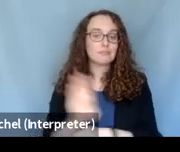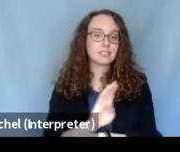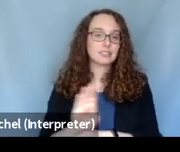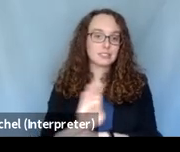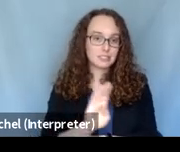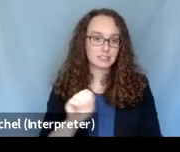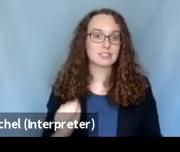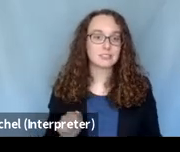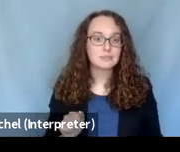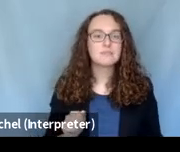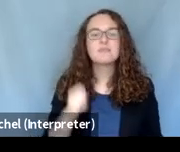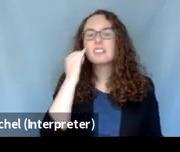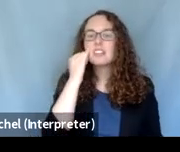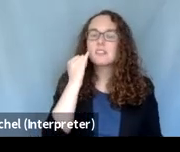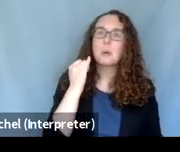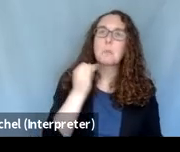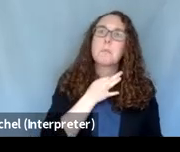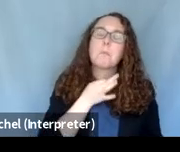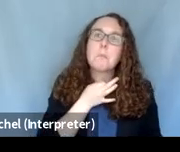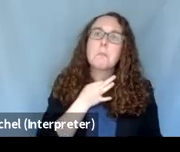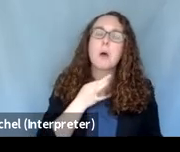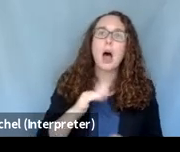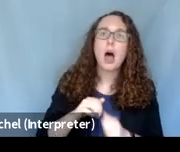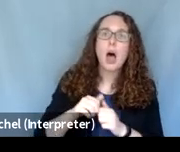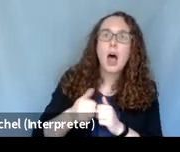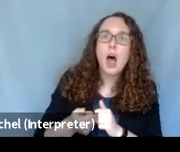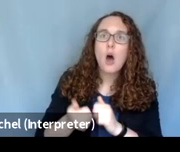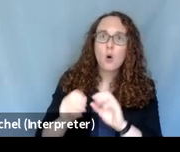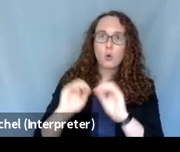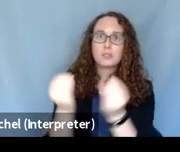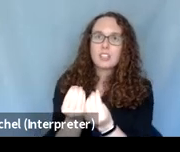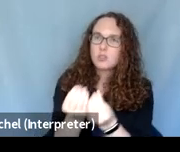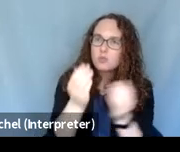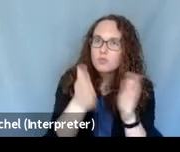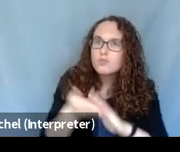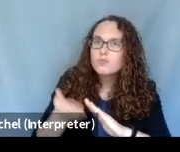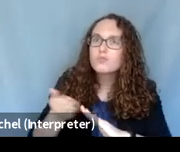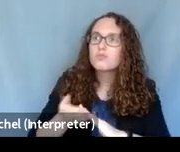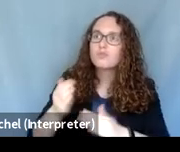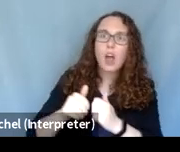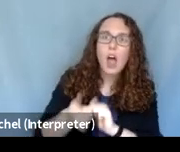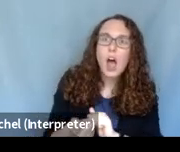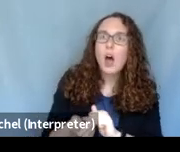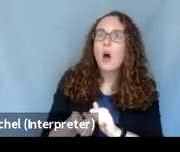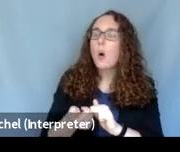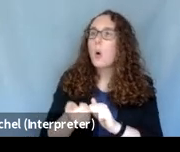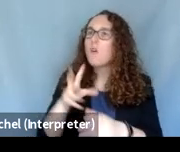the way organizations operate or how things get done, you may be interested in the Business pathway.